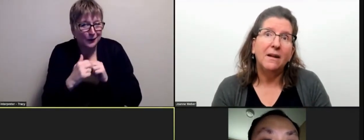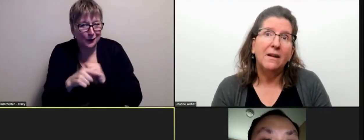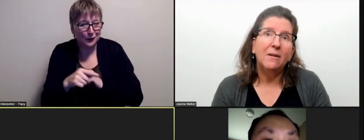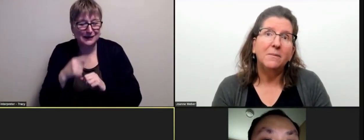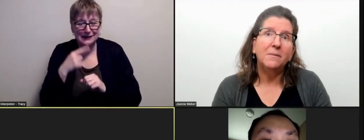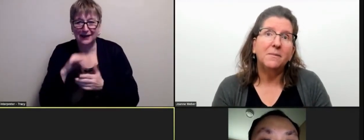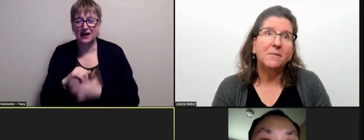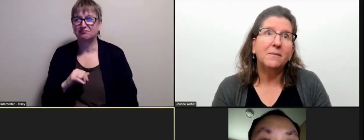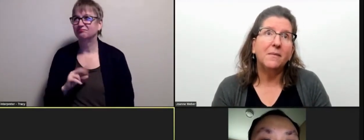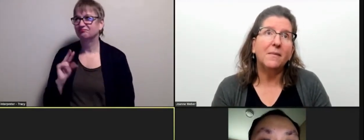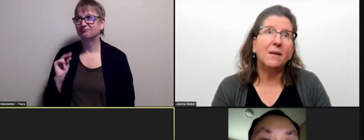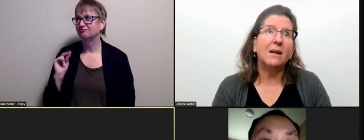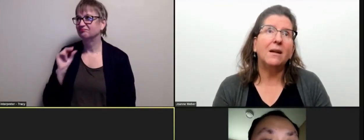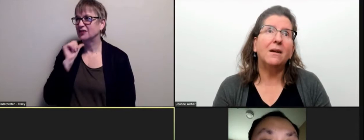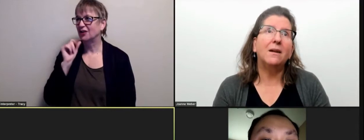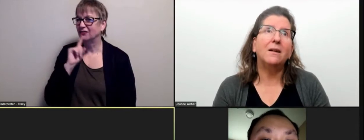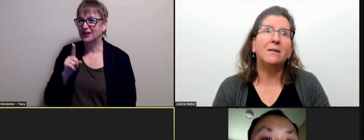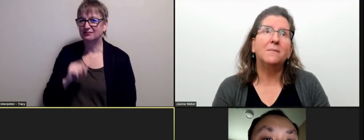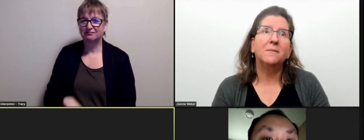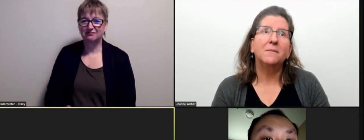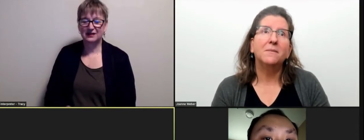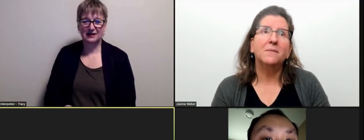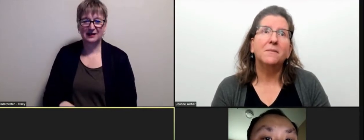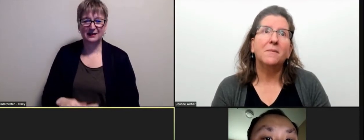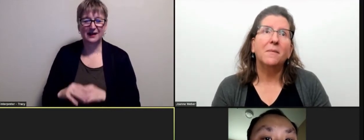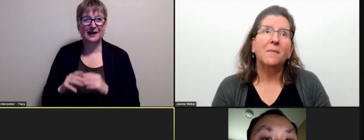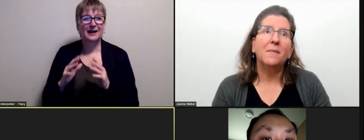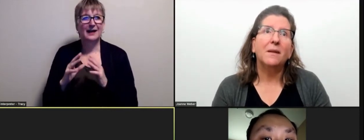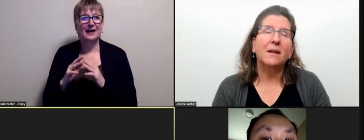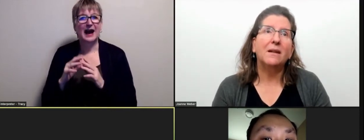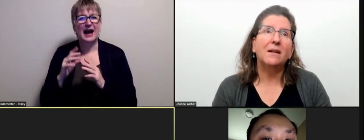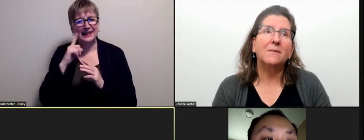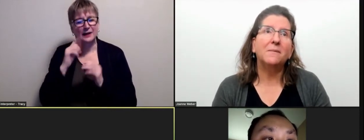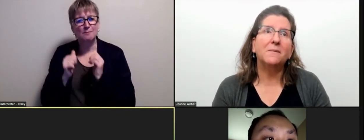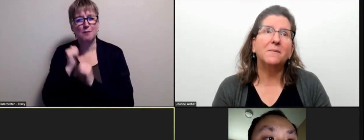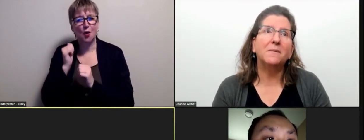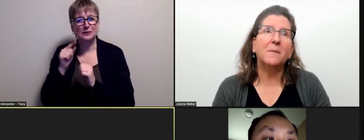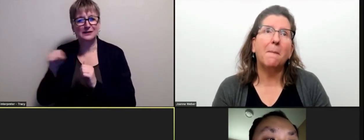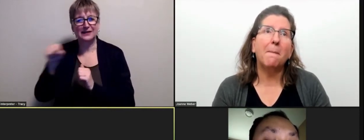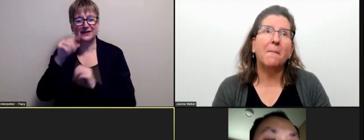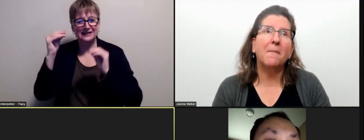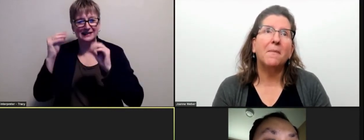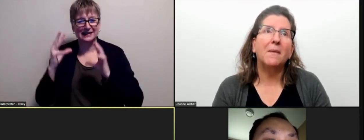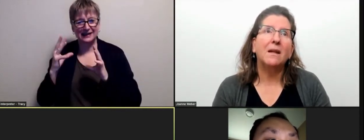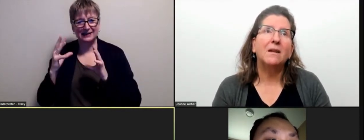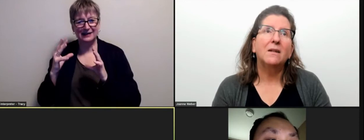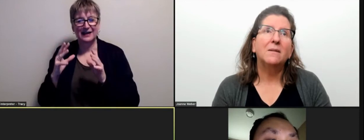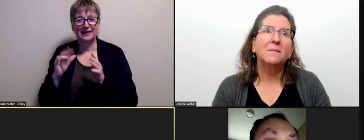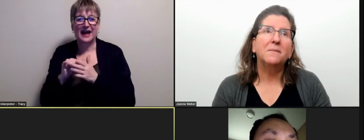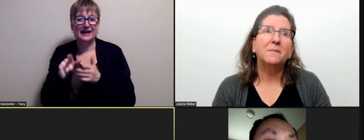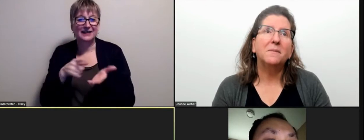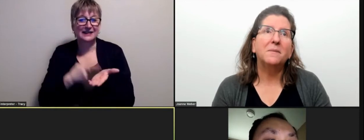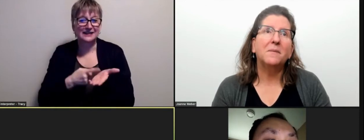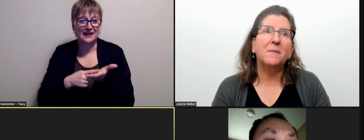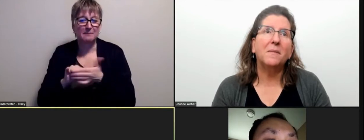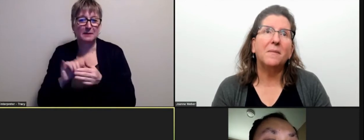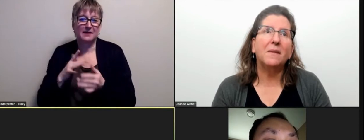Major: Not really really. Because I think most of the teachers were afraid that they were going to put me down, in some way.